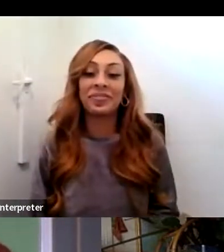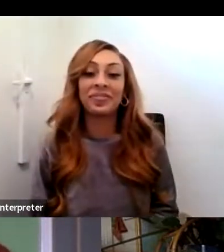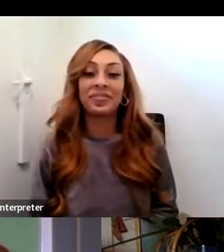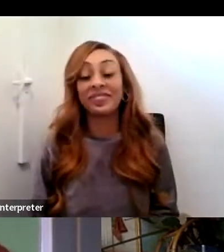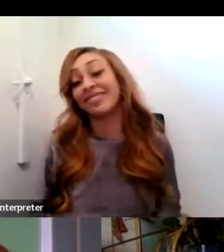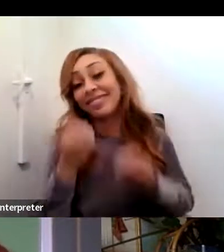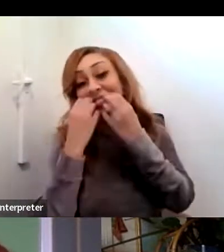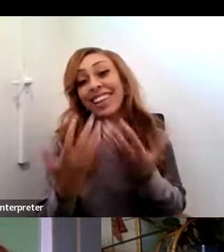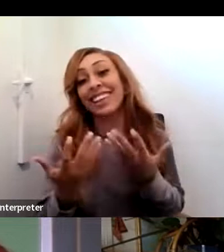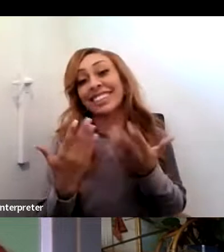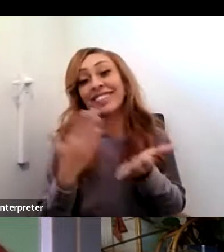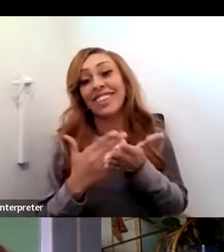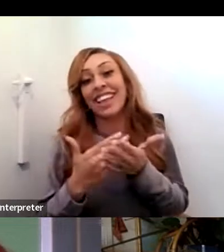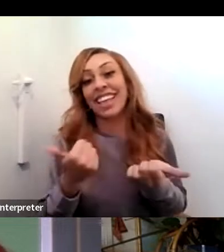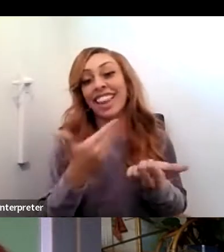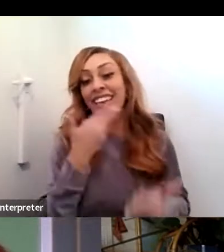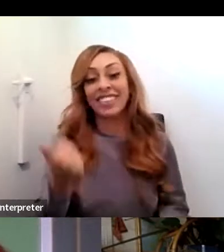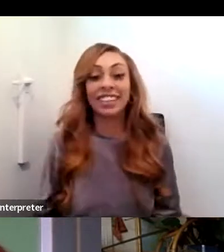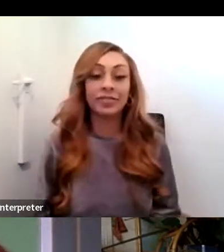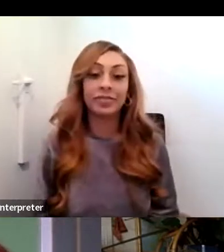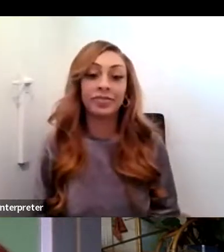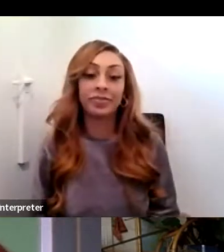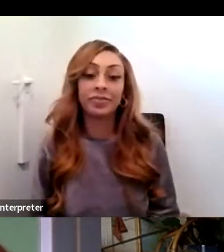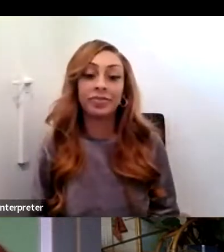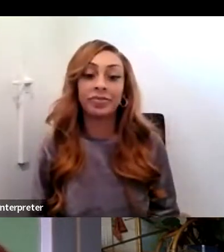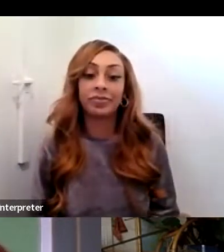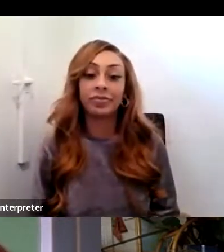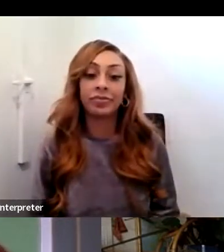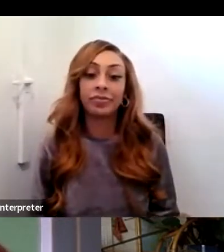Really fantastic. And you're starting to answer this as well,